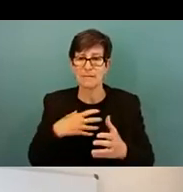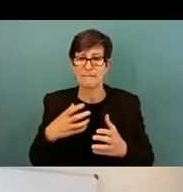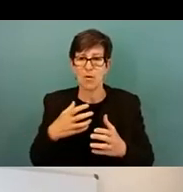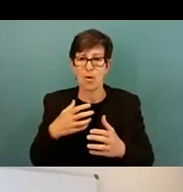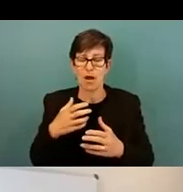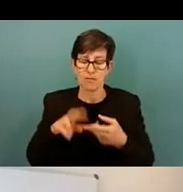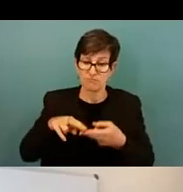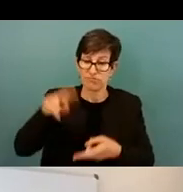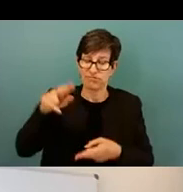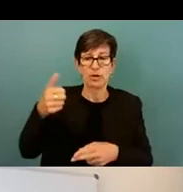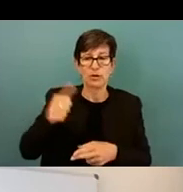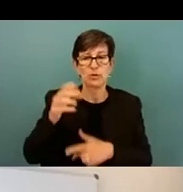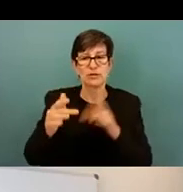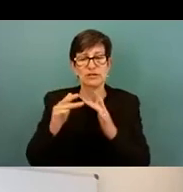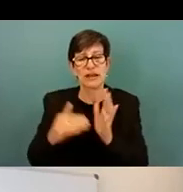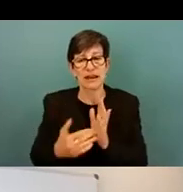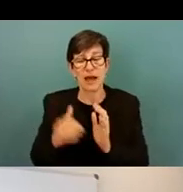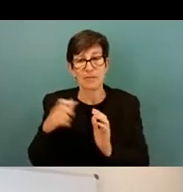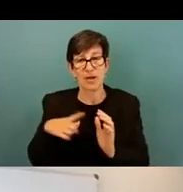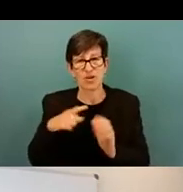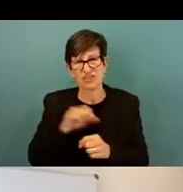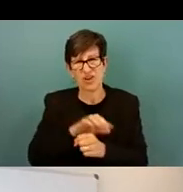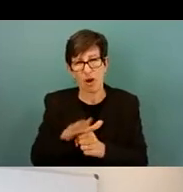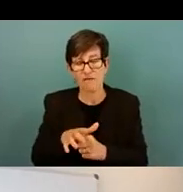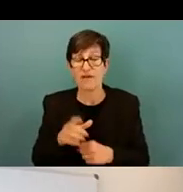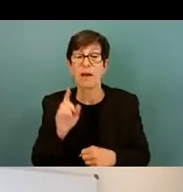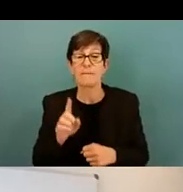ourselves what's going to happen next because there's a whole lot of issues.